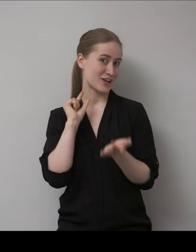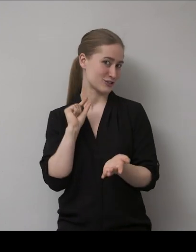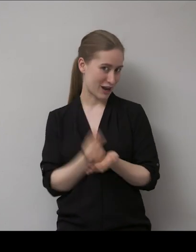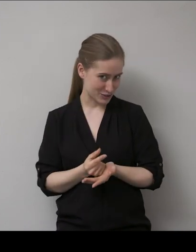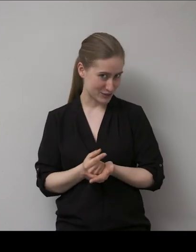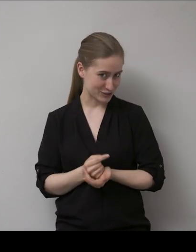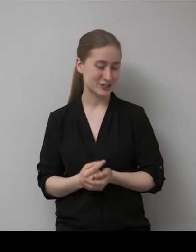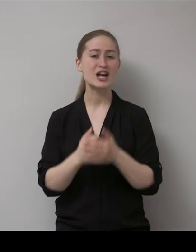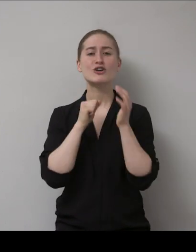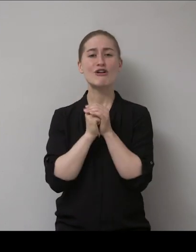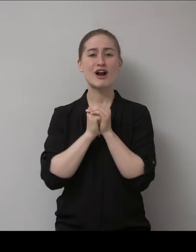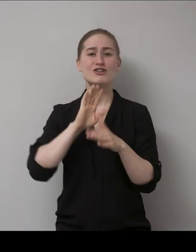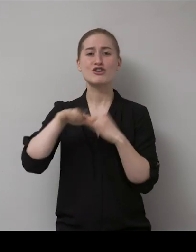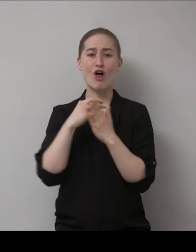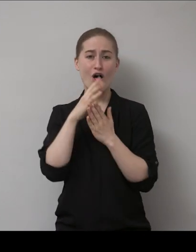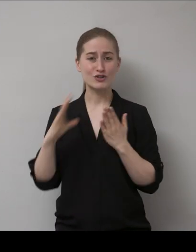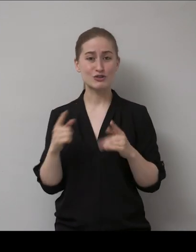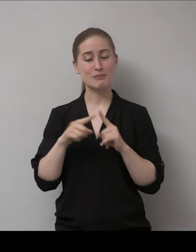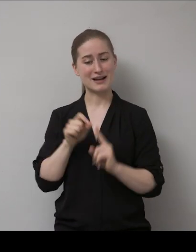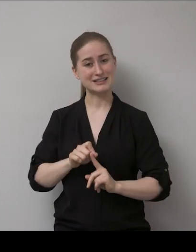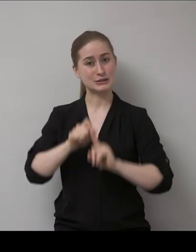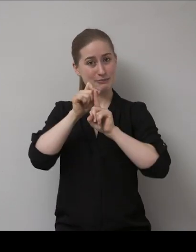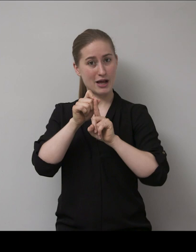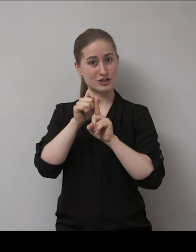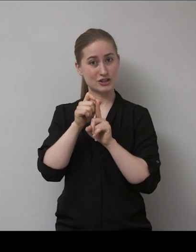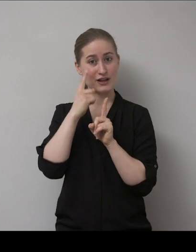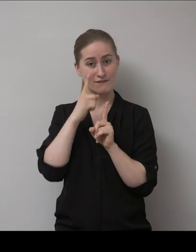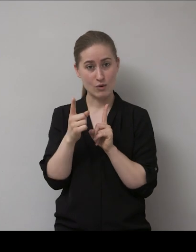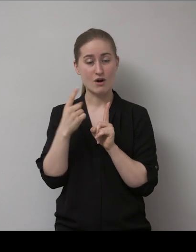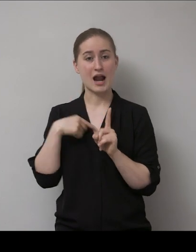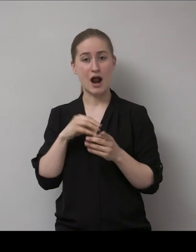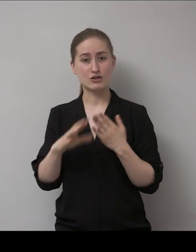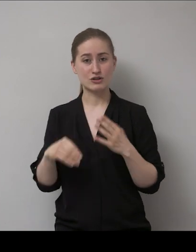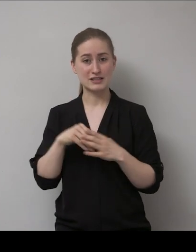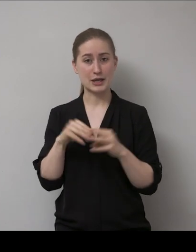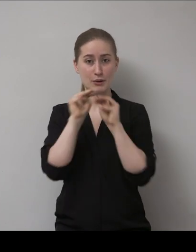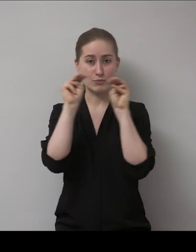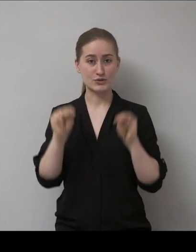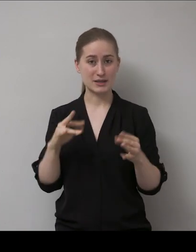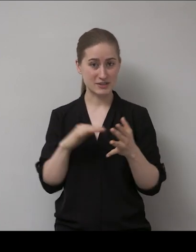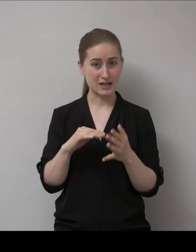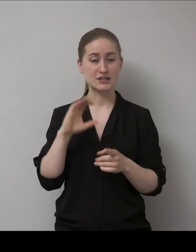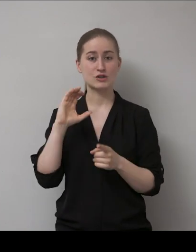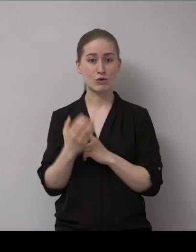Congratulations to all of our students, but especially, to our students in Museum Studies, Cultural Heritage Management,